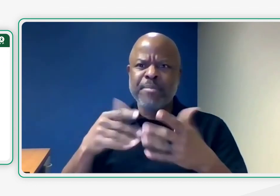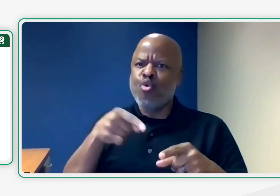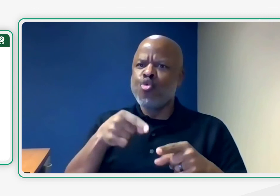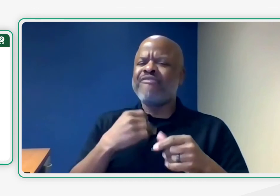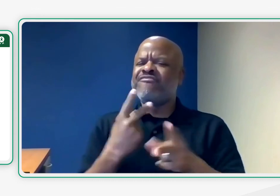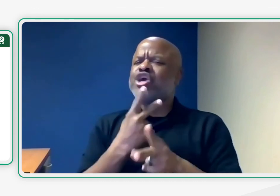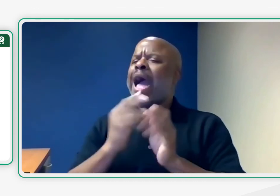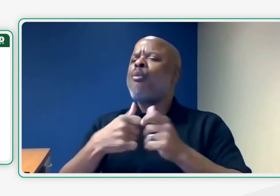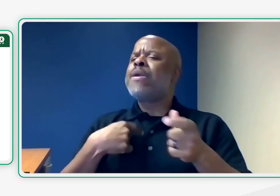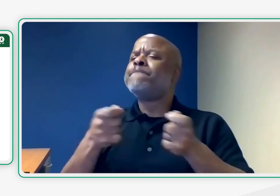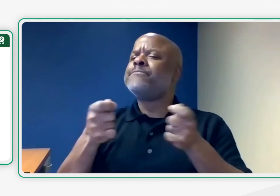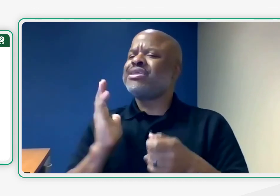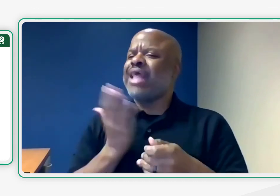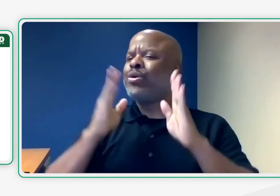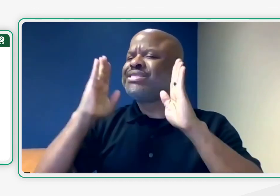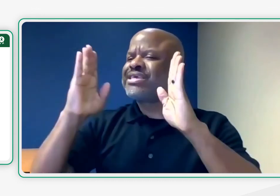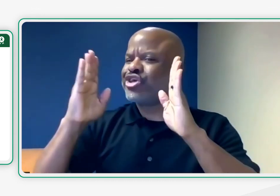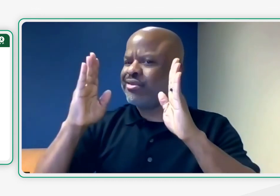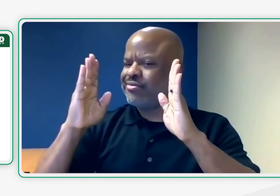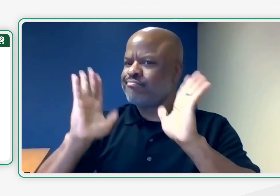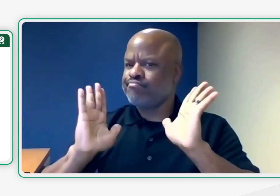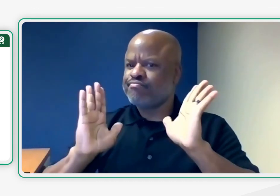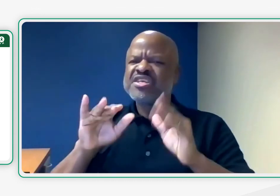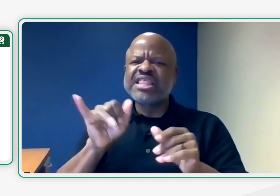And, at one point, I was like, “How did the phone know that I had a meeting soon?